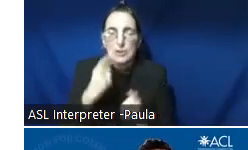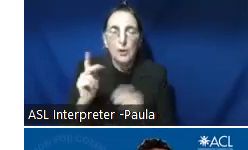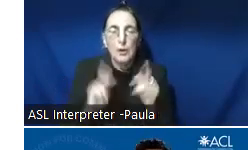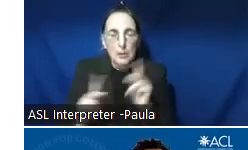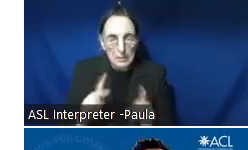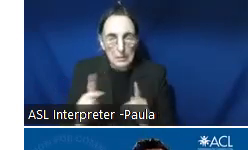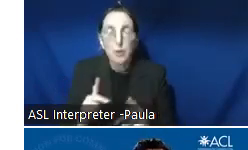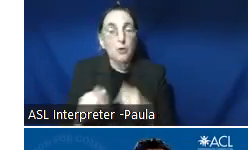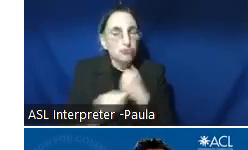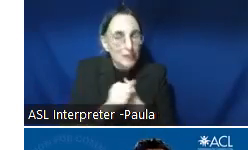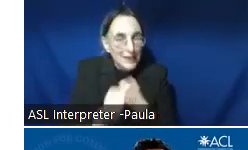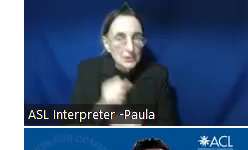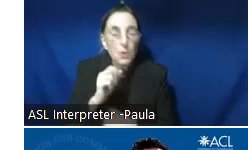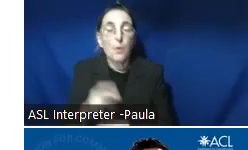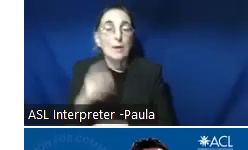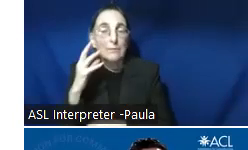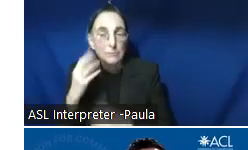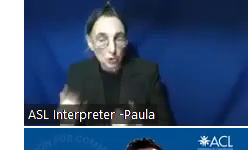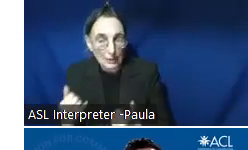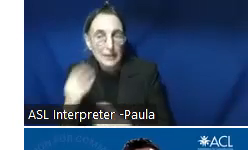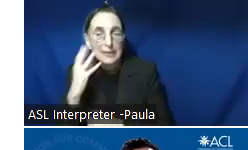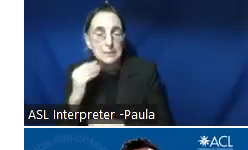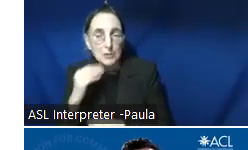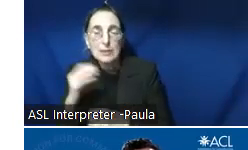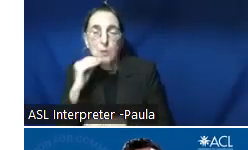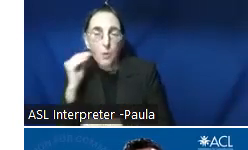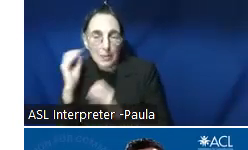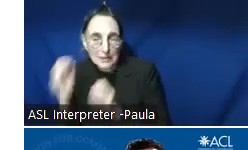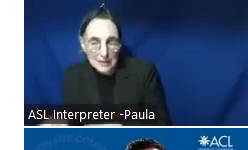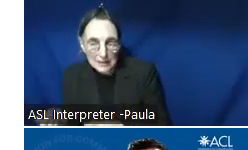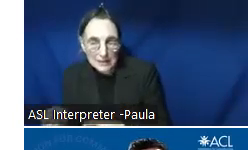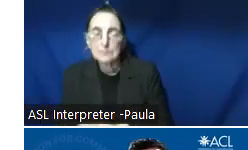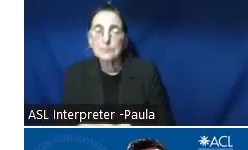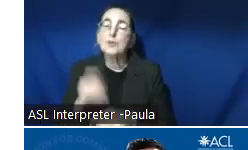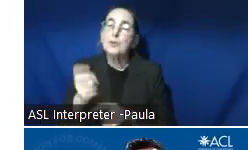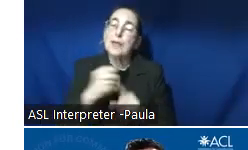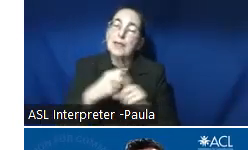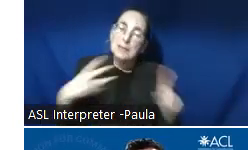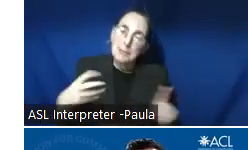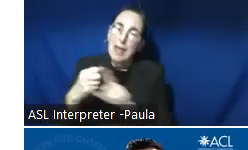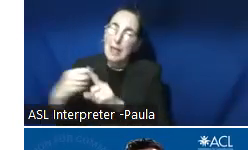clearly identified goals and detailed strategies to improve or expand housing services for states' target populations